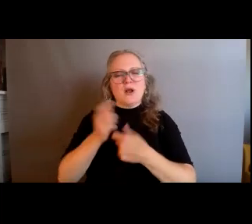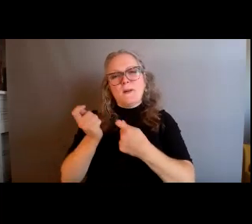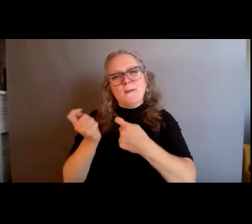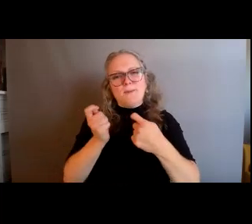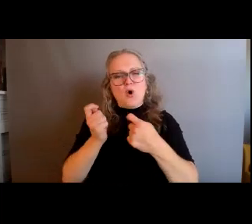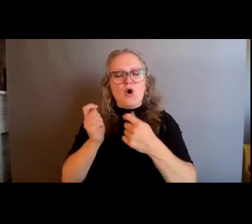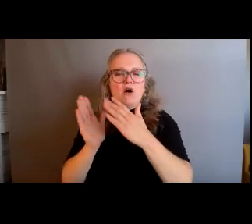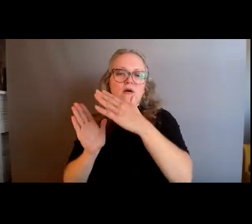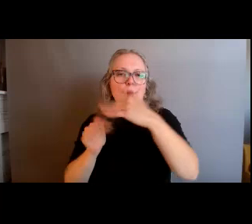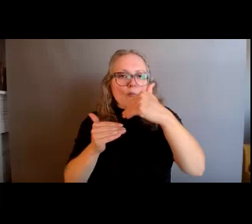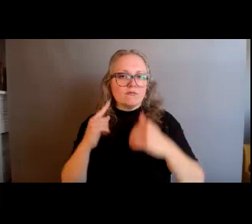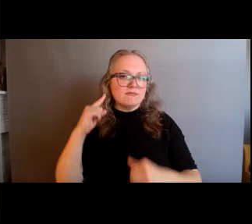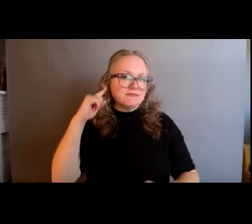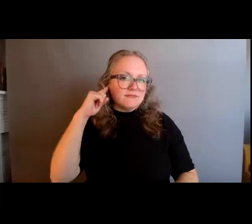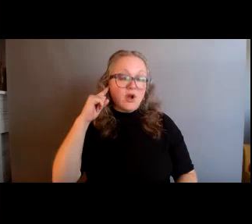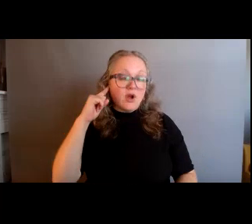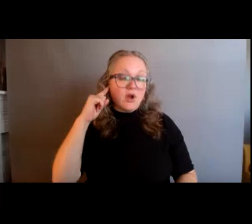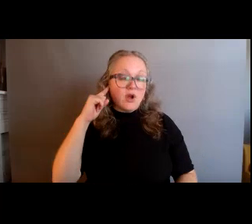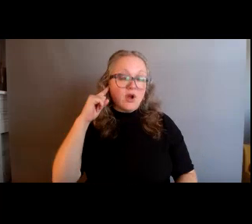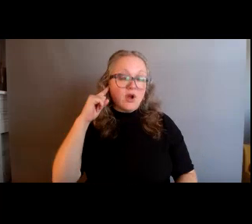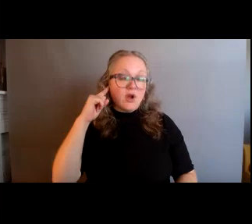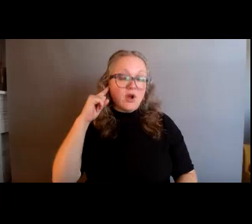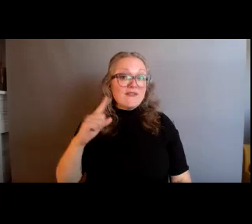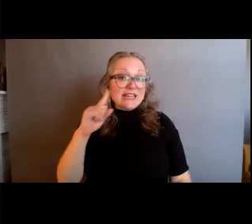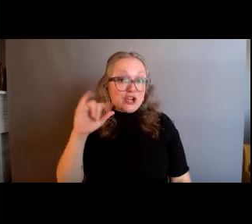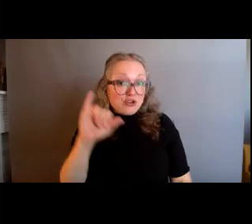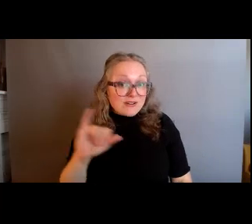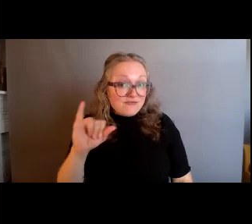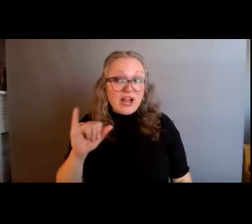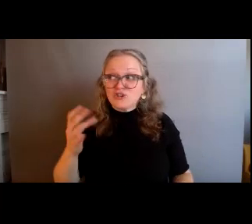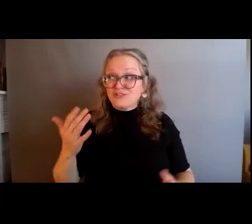You've had an ear infection or you've had an upper respiratory infection and